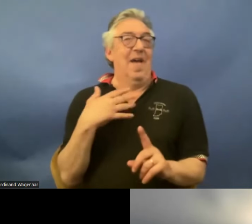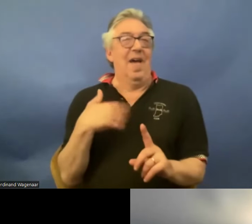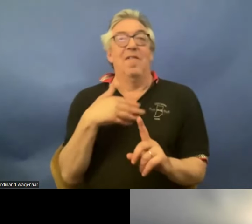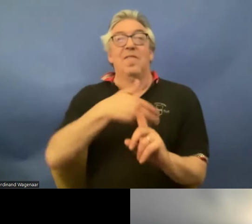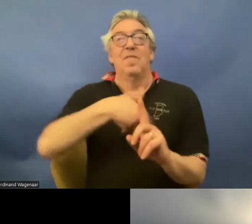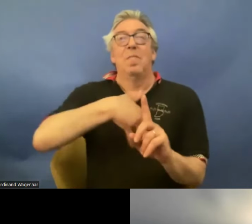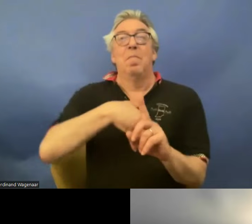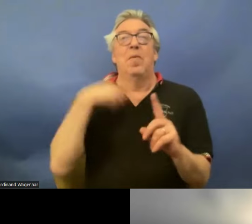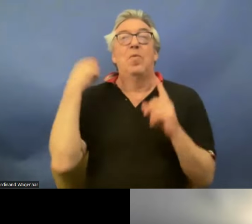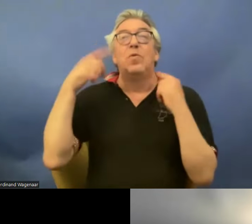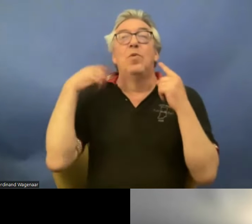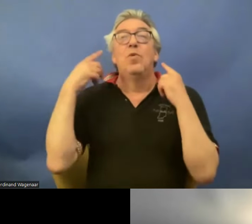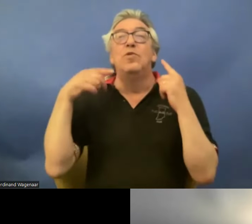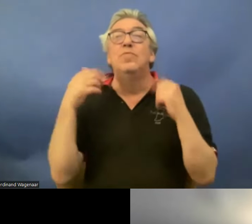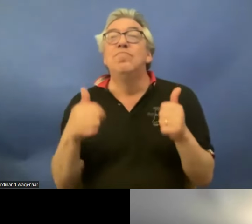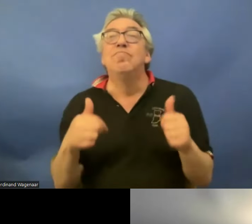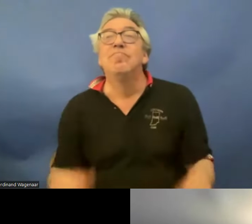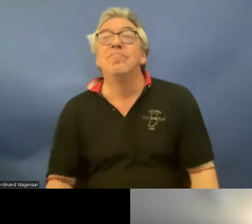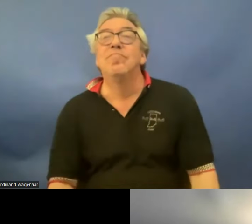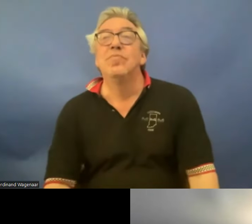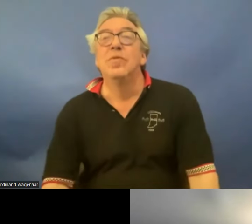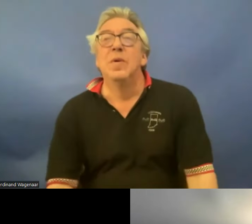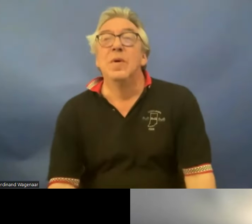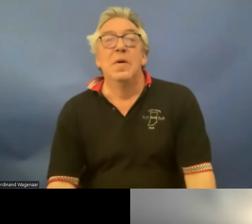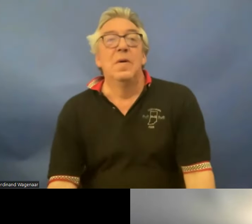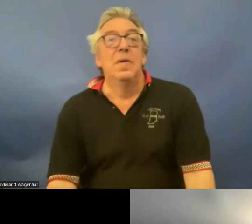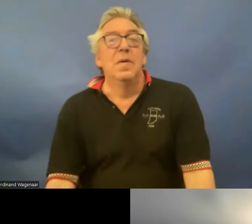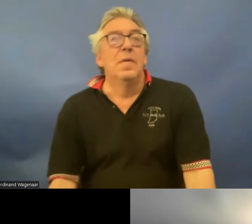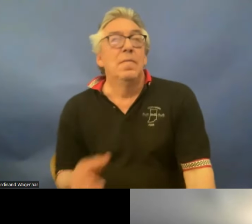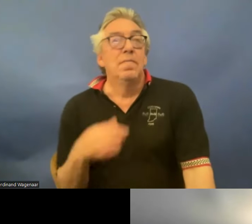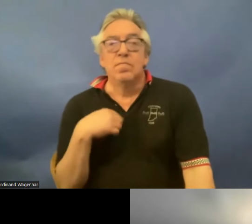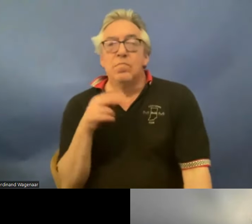costly, or even not allows, prevented, right, in some situations by shorts.